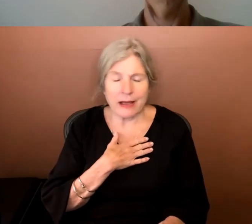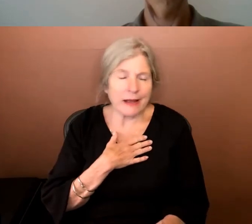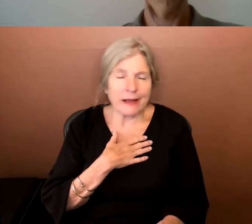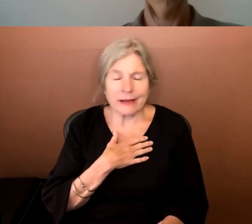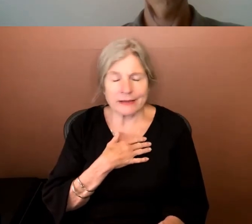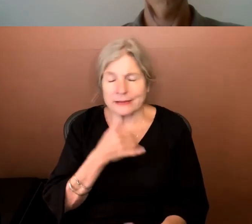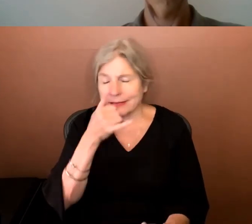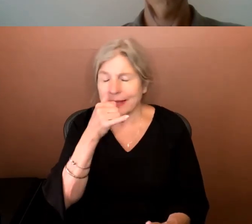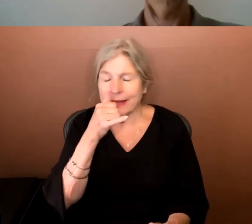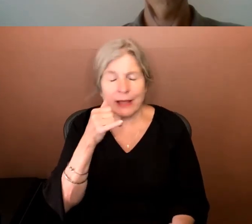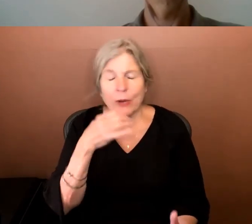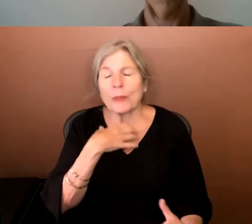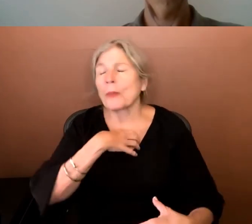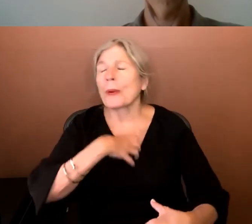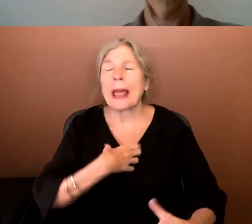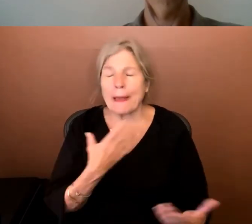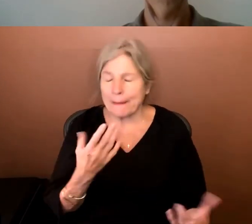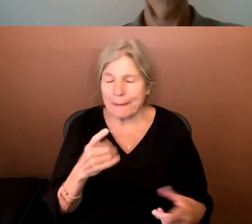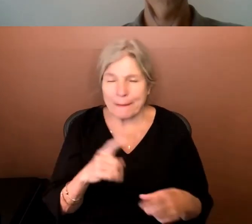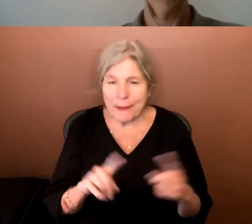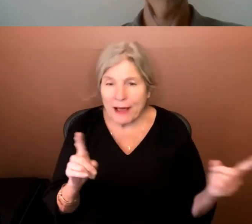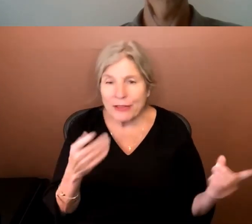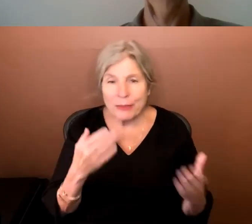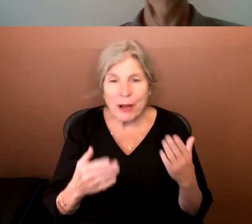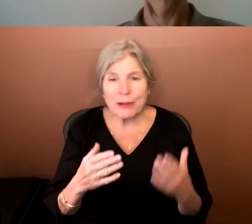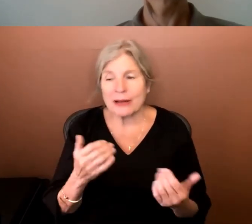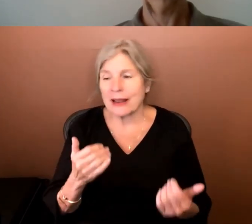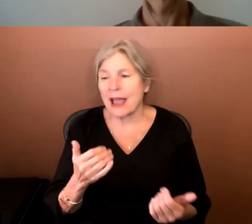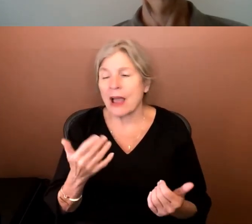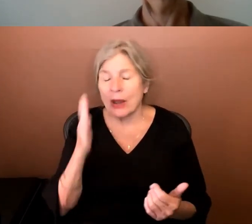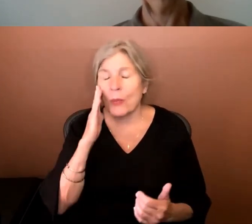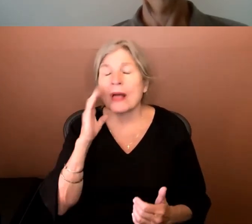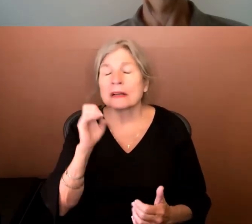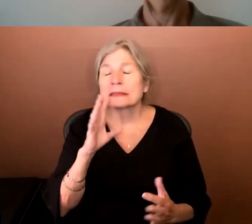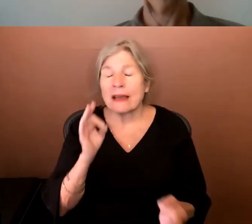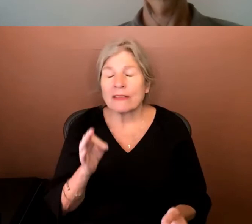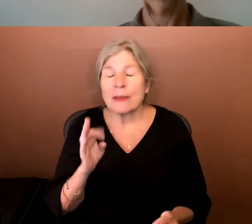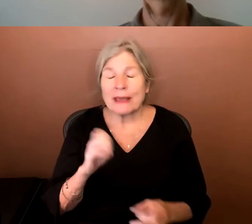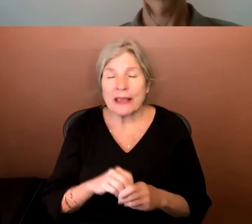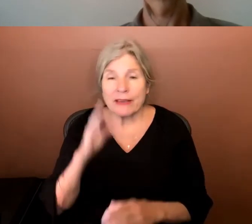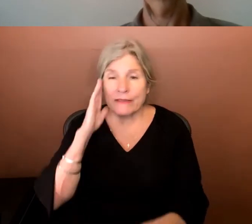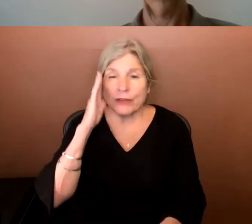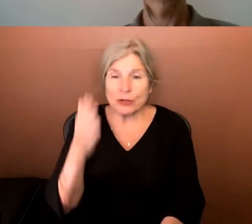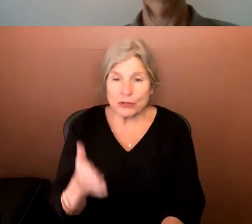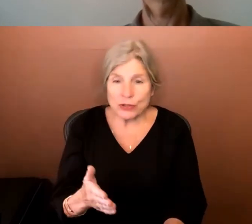But there probably are now and will definitely be in the future needs for